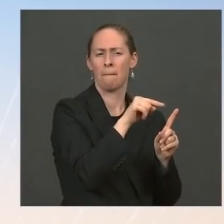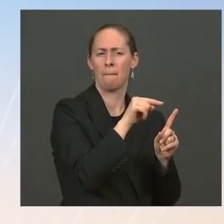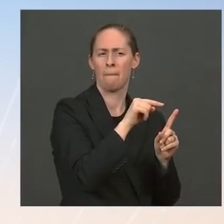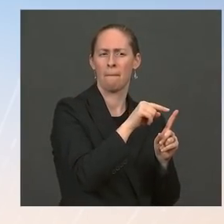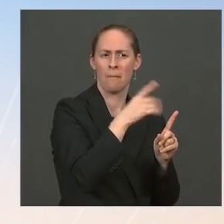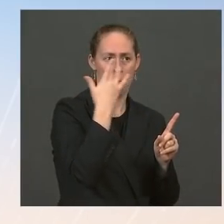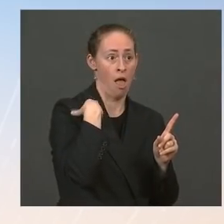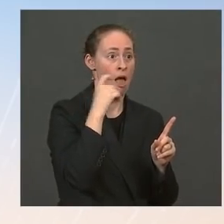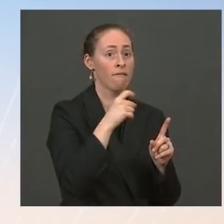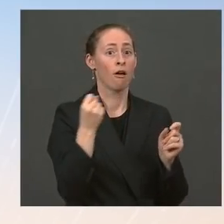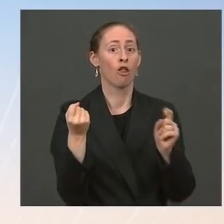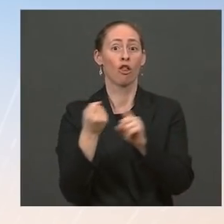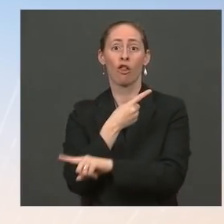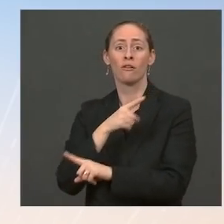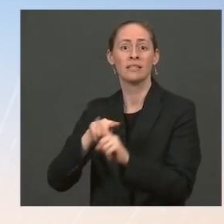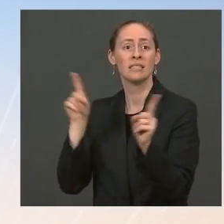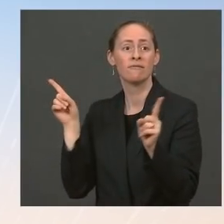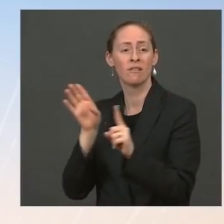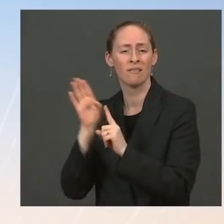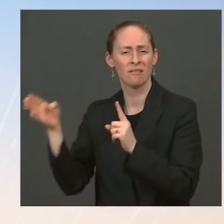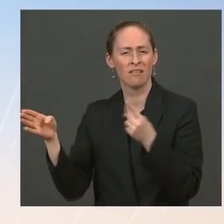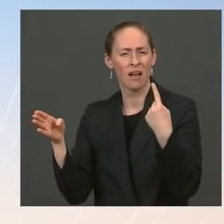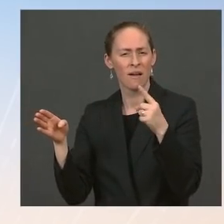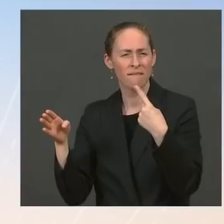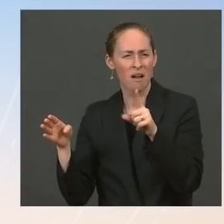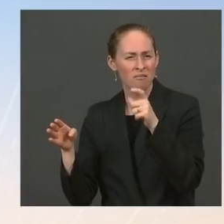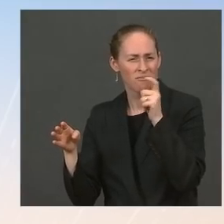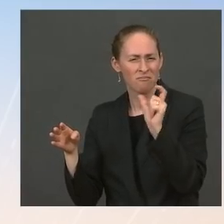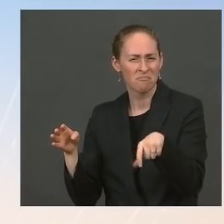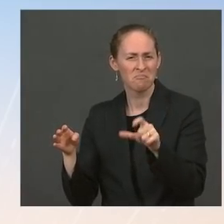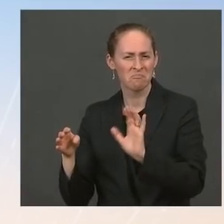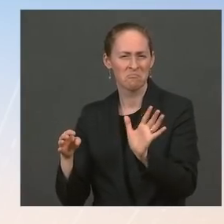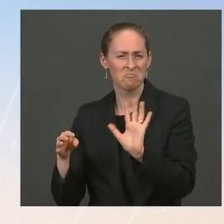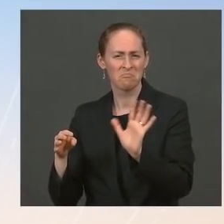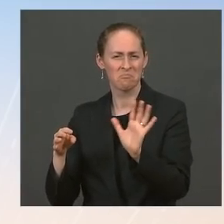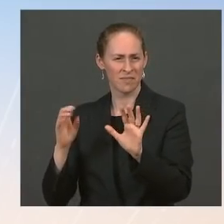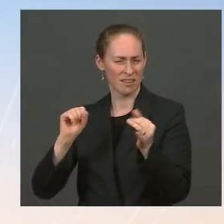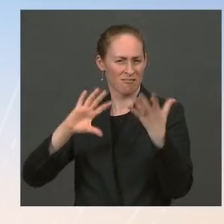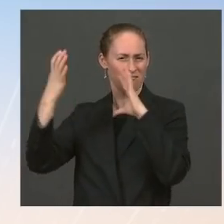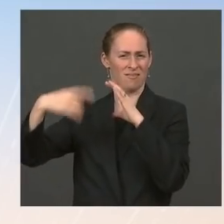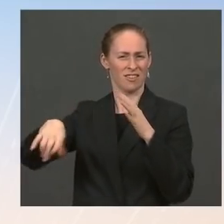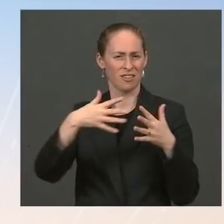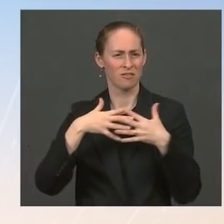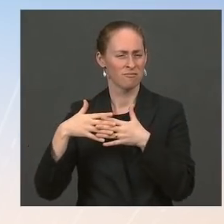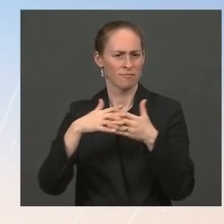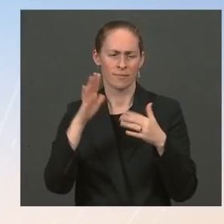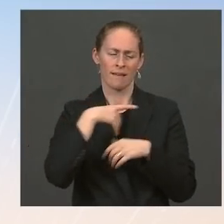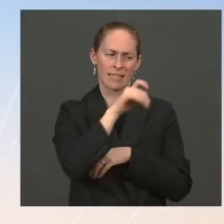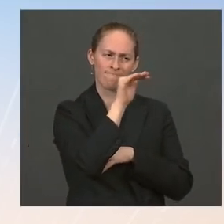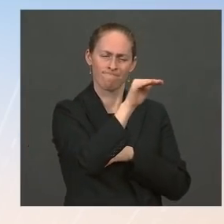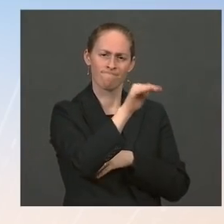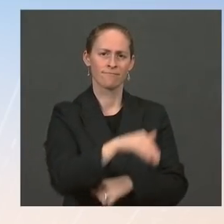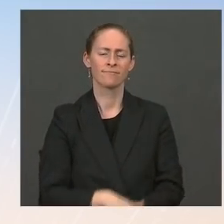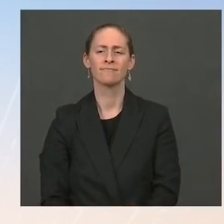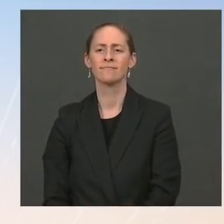to fool around with the faith and credit of the United States, and that's certainly what we're going to continue to press forward on. Go ahead. The Press: Back on EV tax credits: